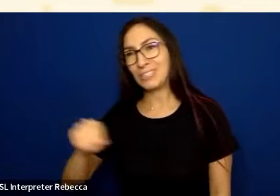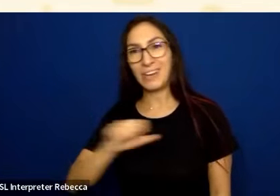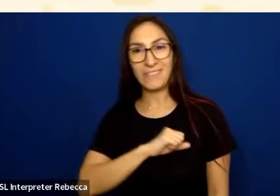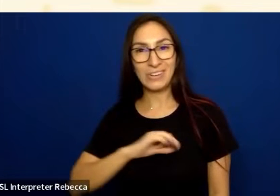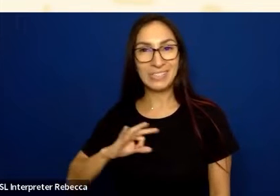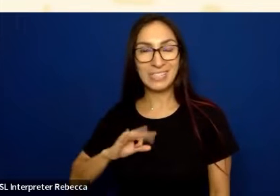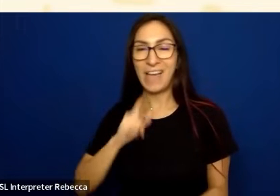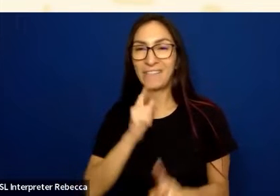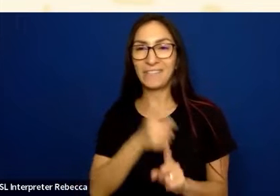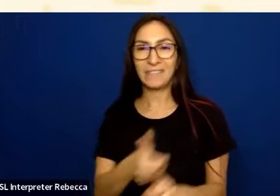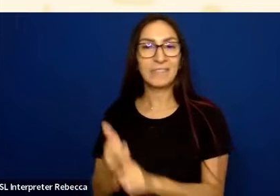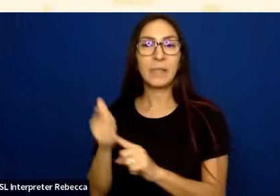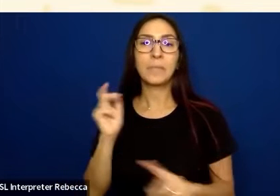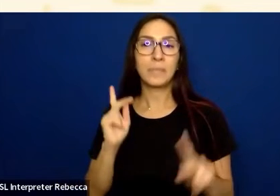with lived disabilities.